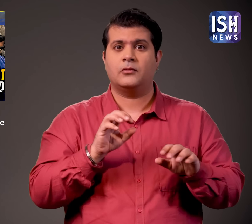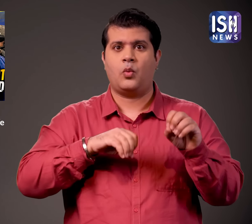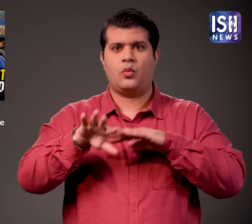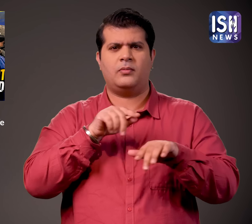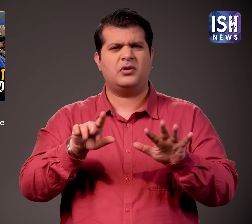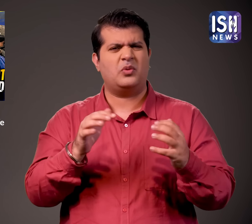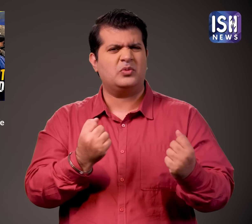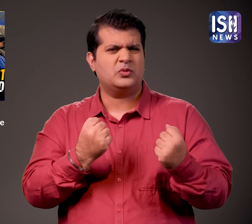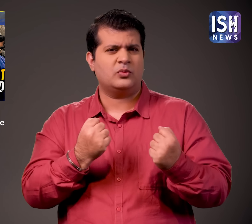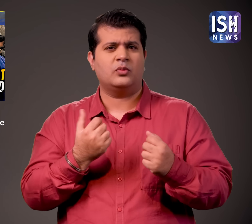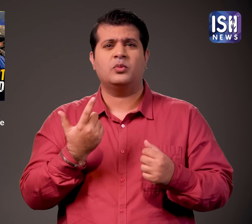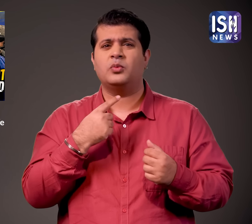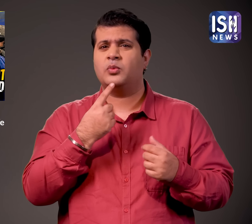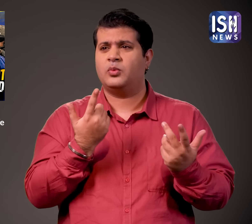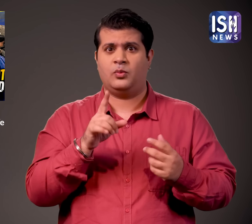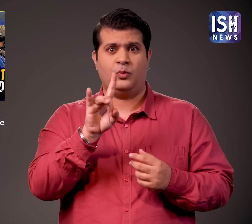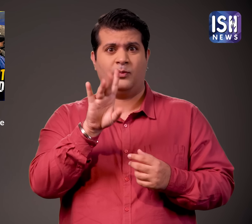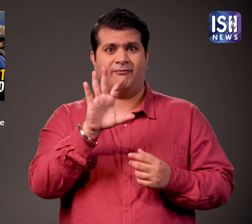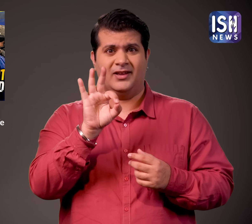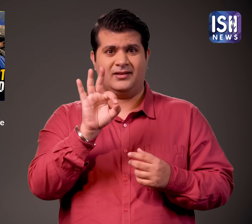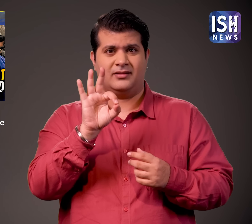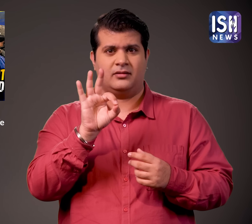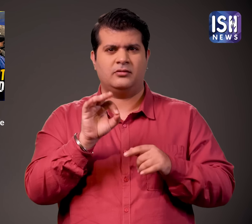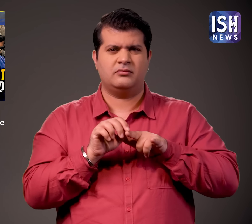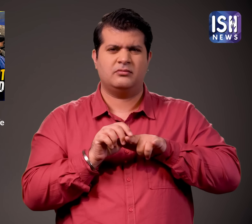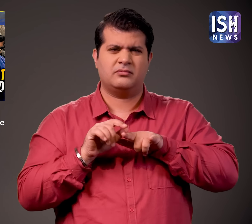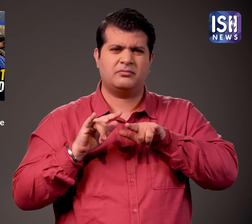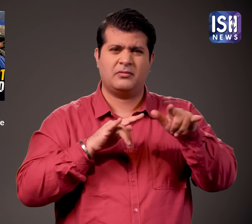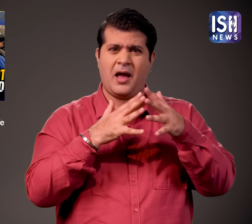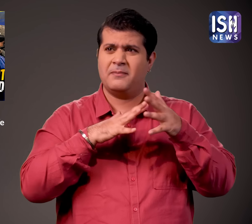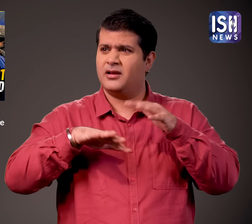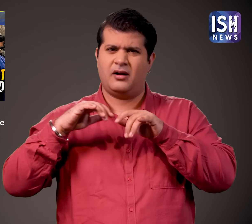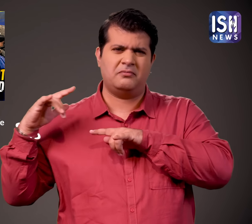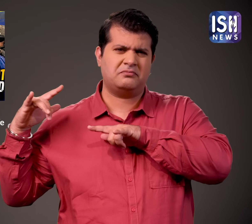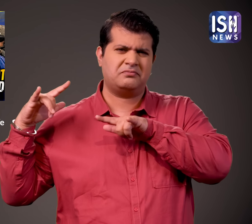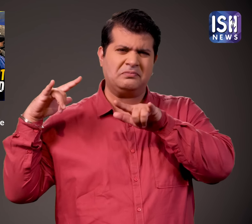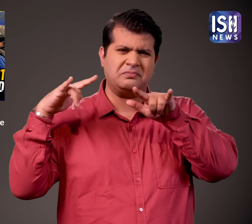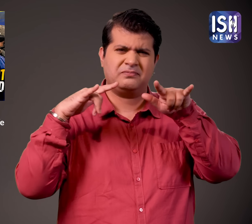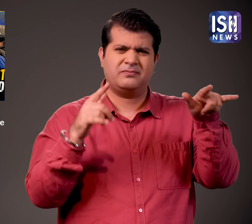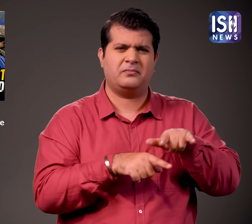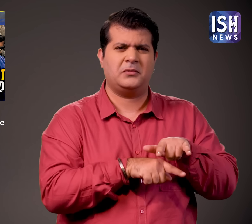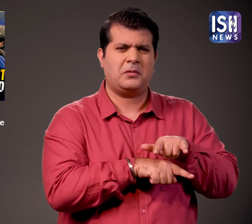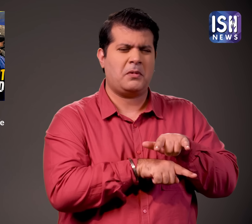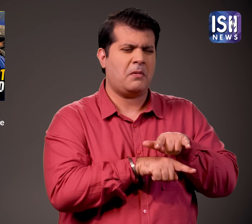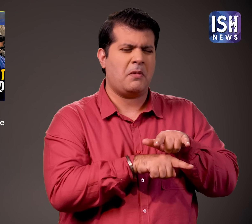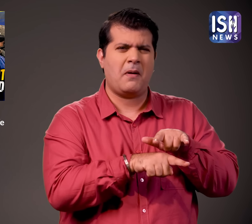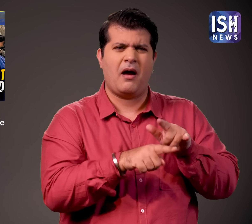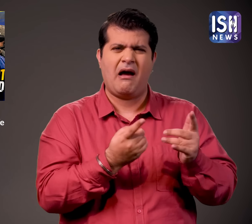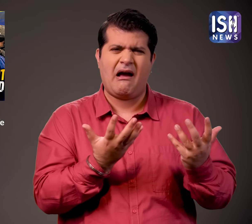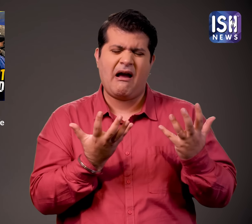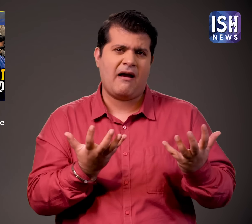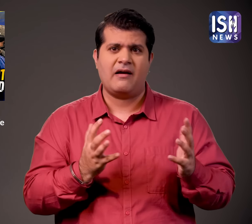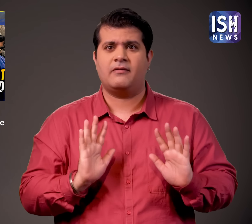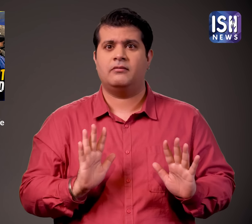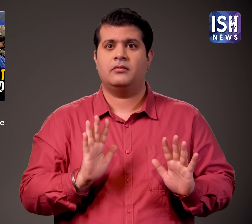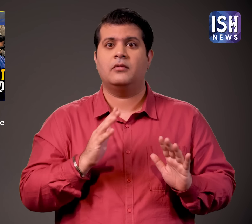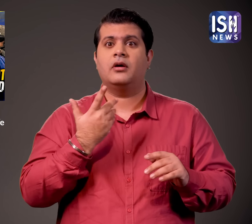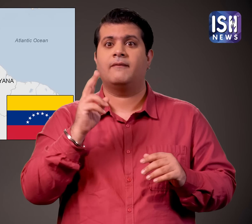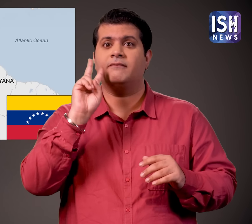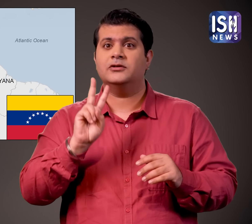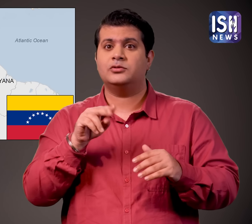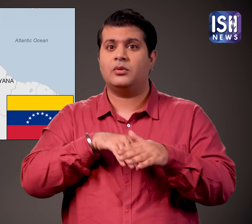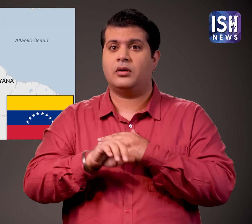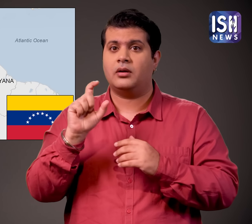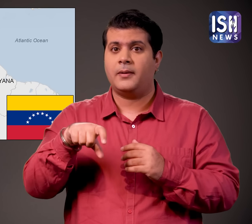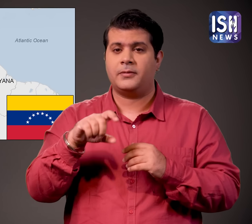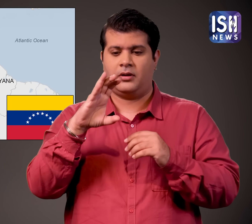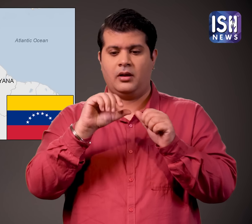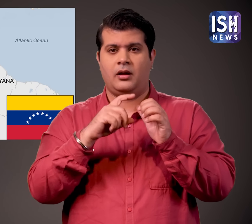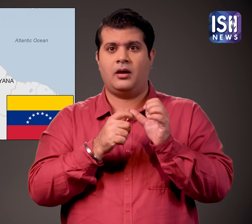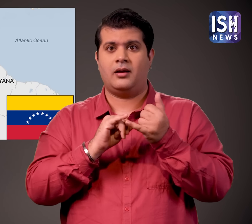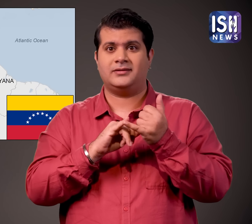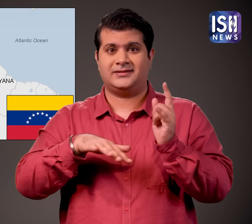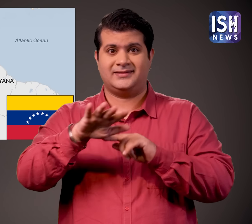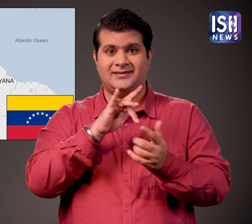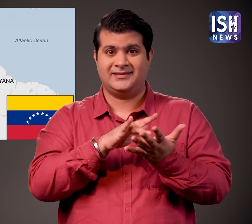Under this operation, more than 150 U.S. fighter jets carried out heavy attacks on Caracas, the capital of Venezuela.